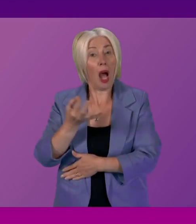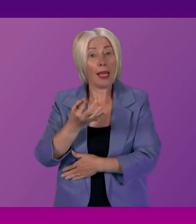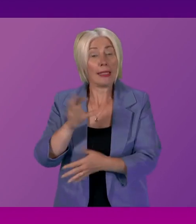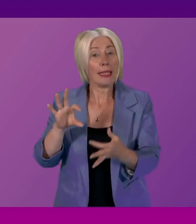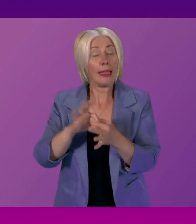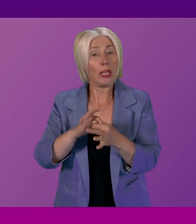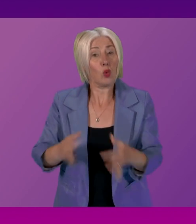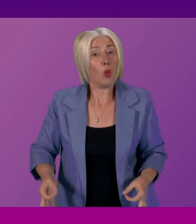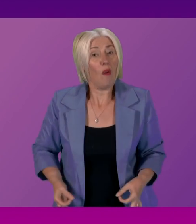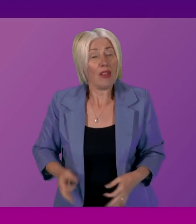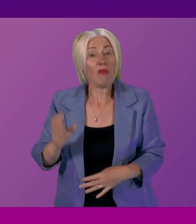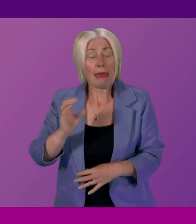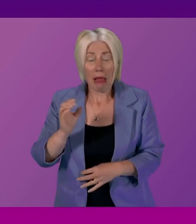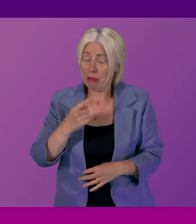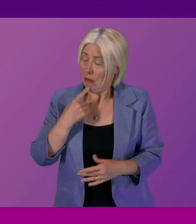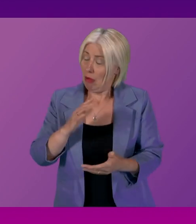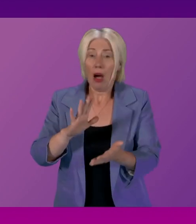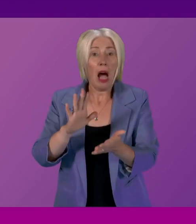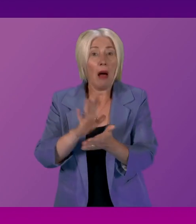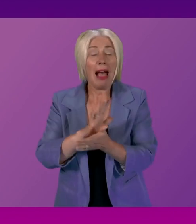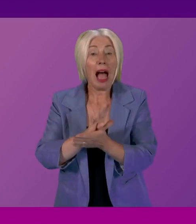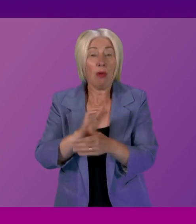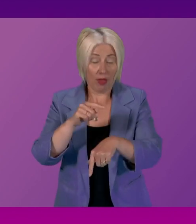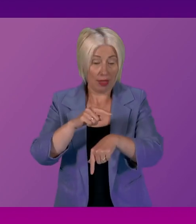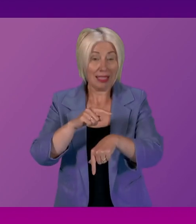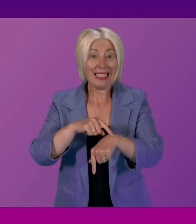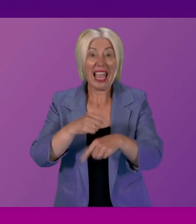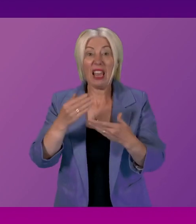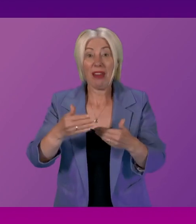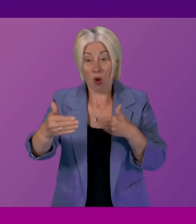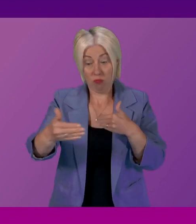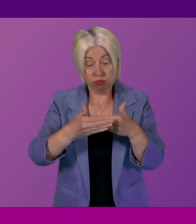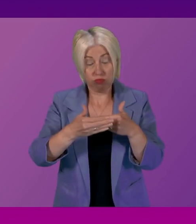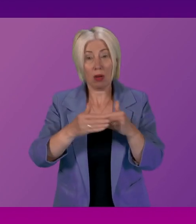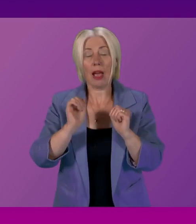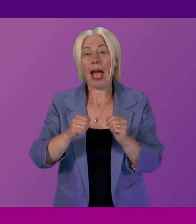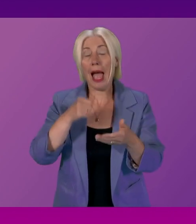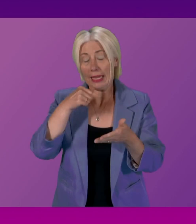and I am more than happy, given the time limits that we have in First Minister’s question time, to write to him with far more detail.